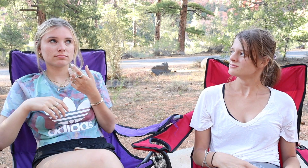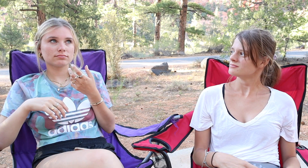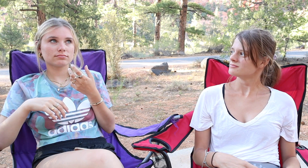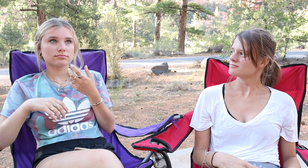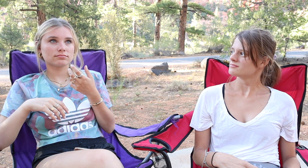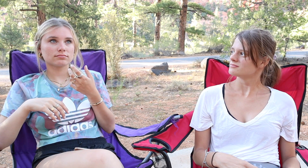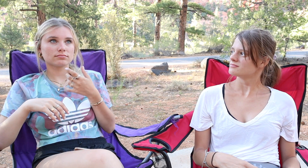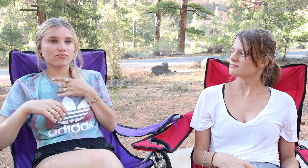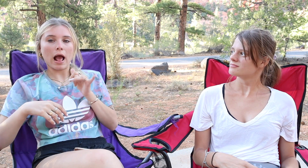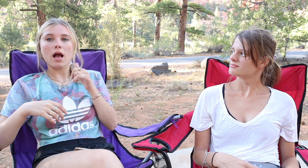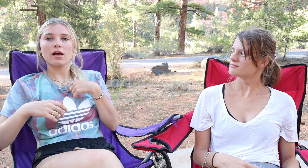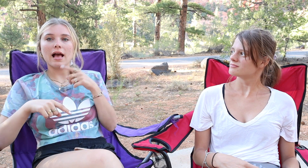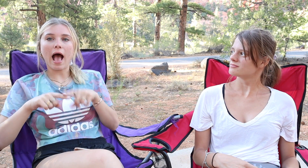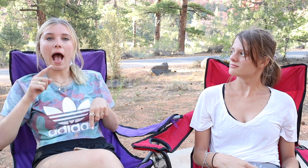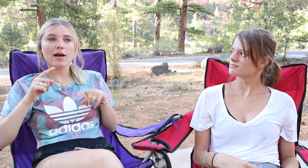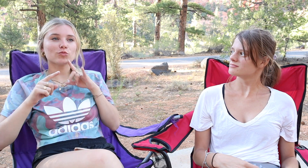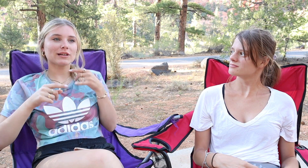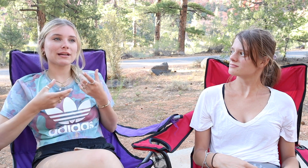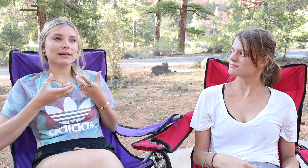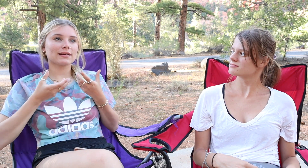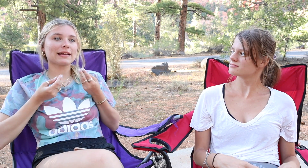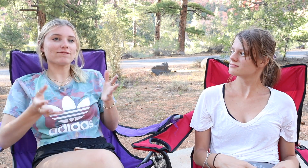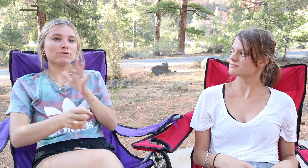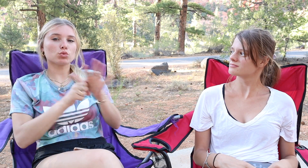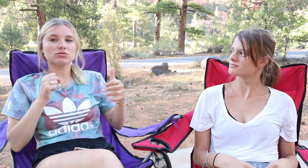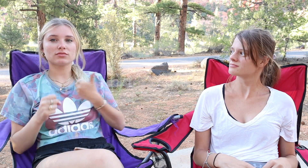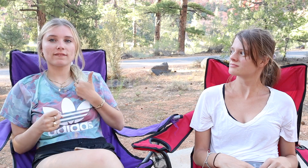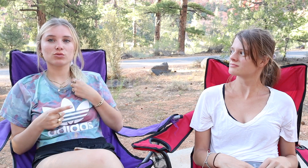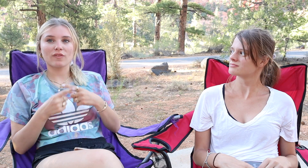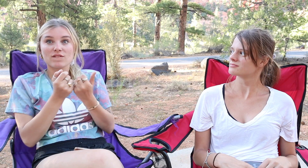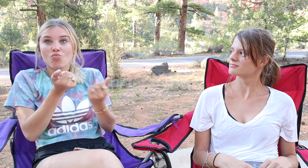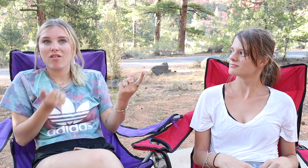I feel like I can't give the full of myself and especially my feelings